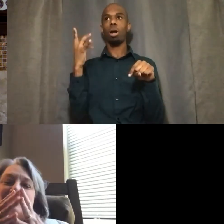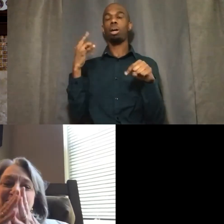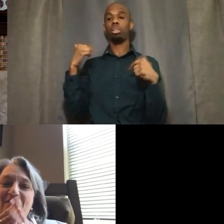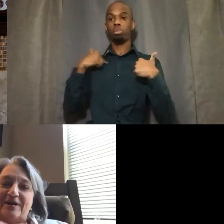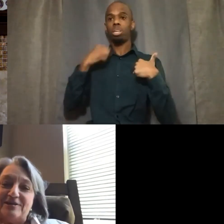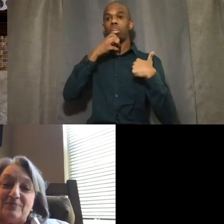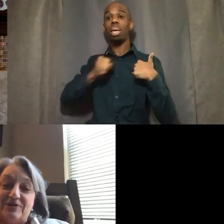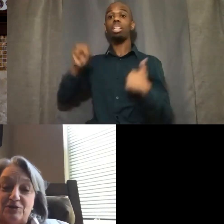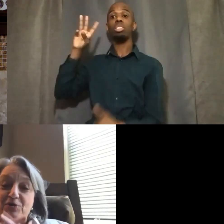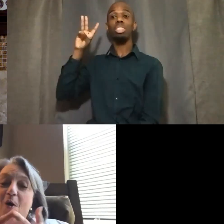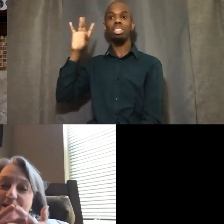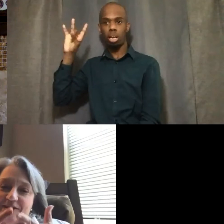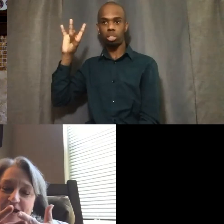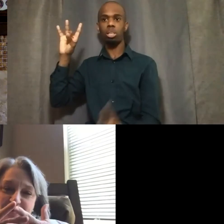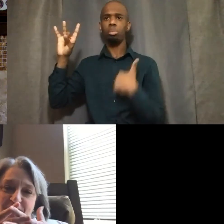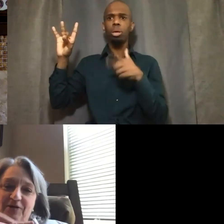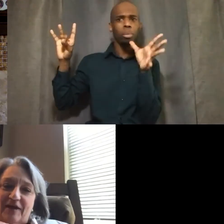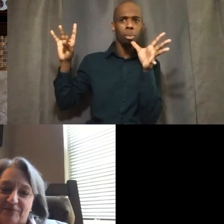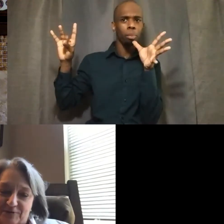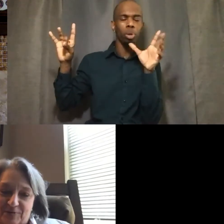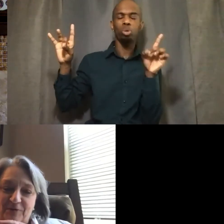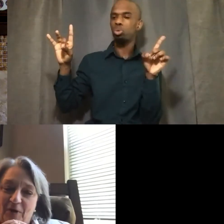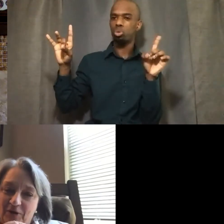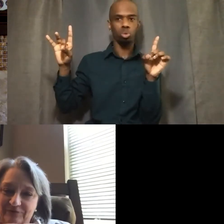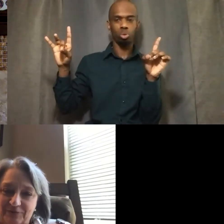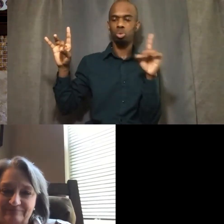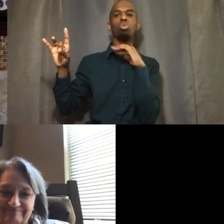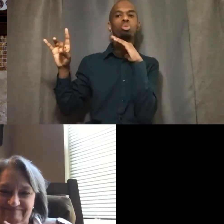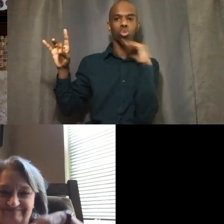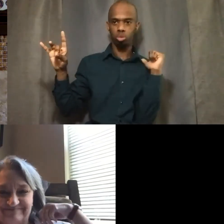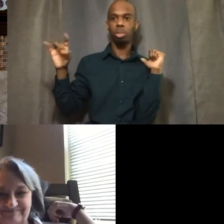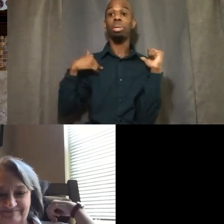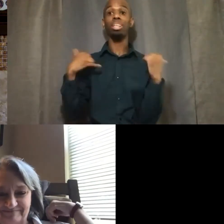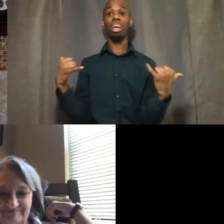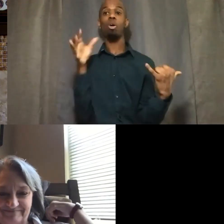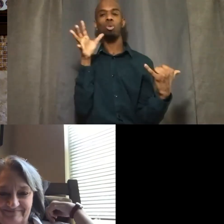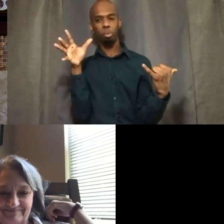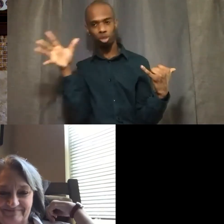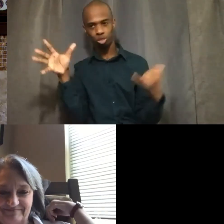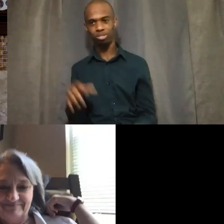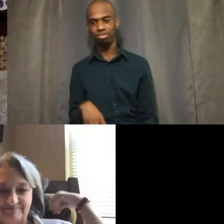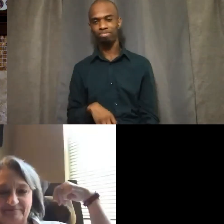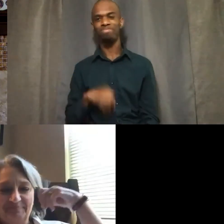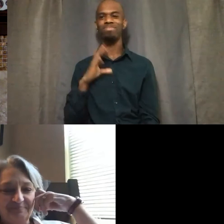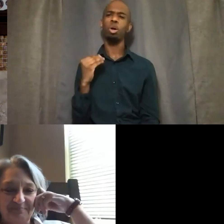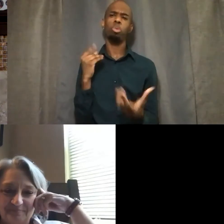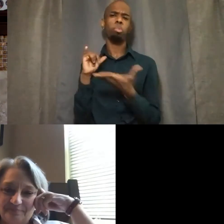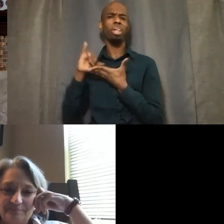So it is with joy that I share that victory with all of you. Awesome, awesome, let's make sure